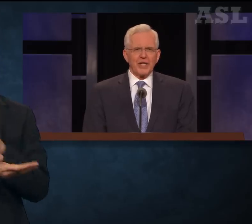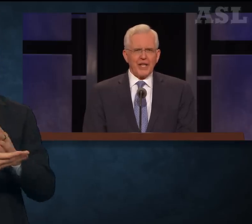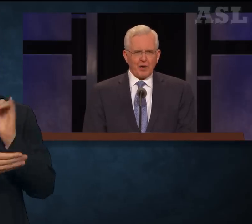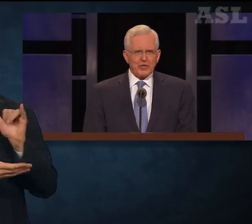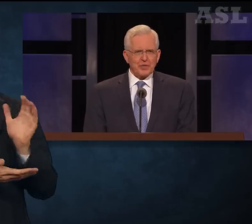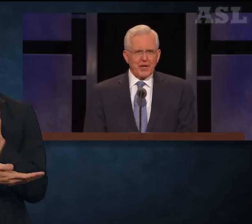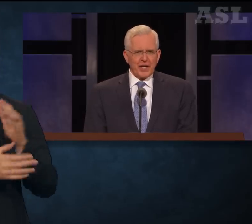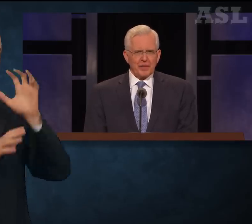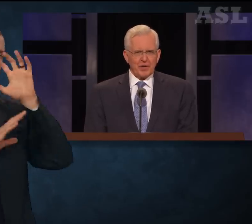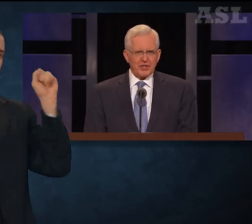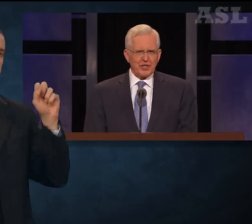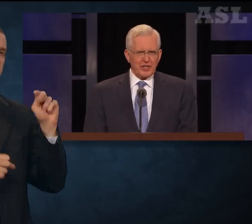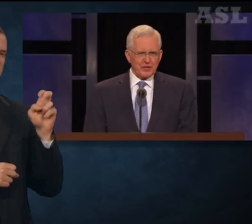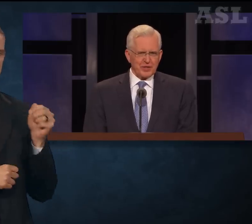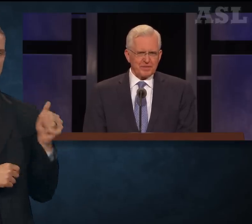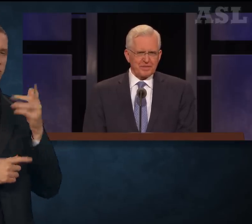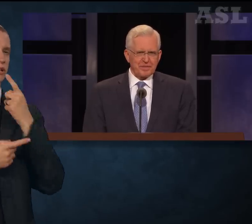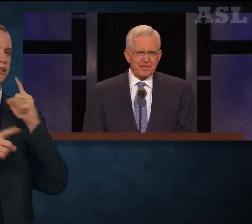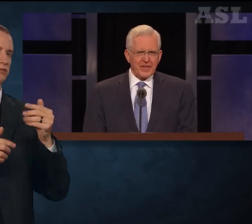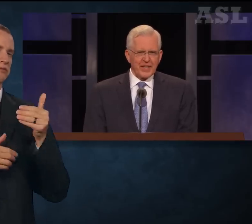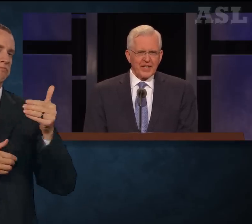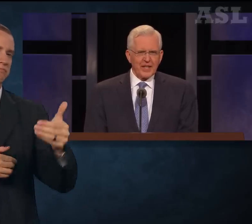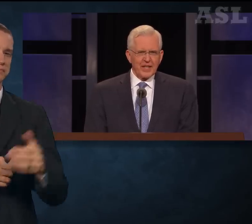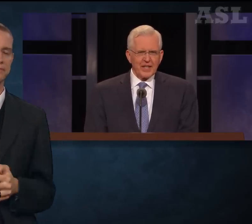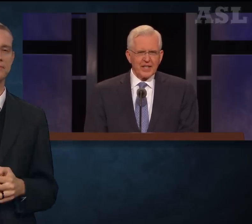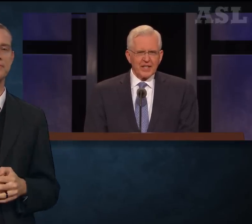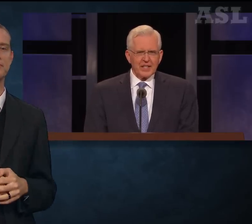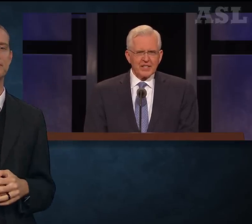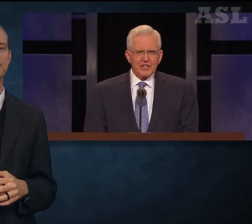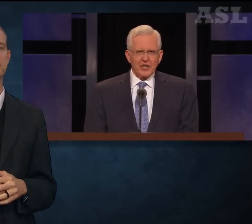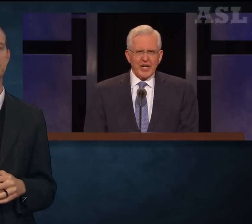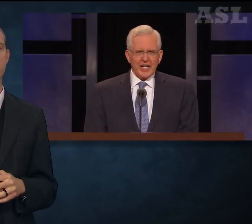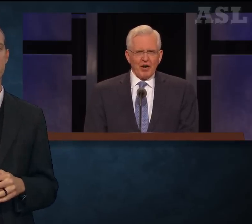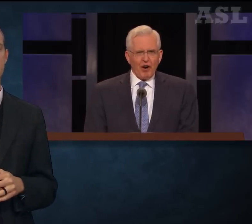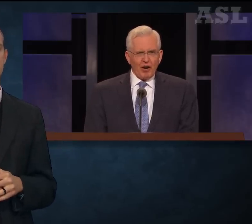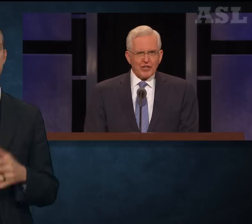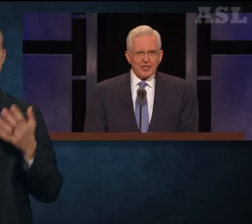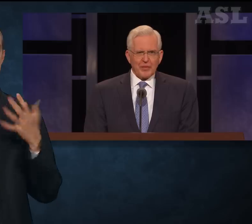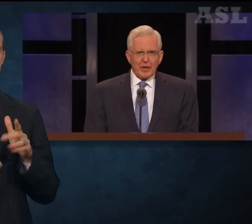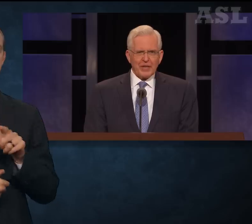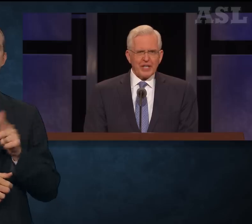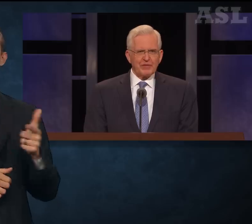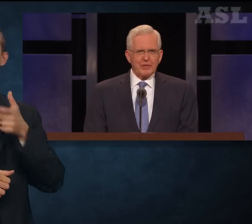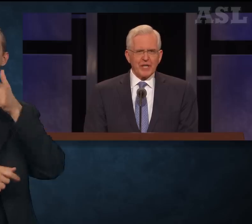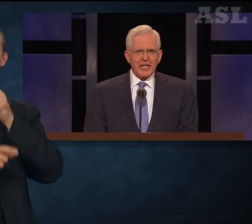CLOSING SONG, WHICH WILL BE